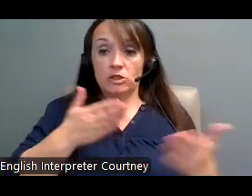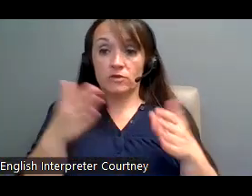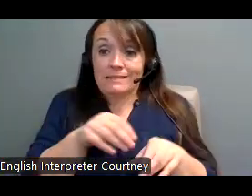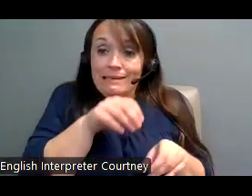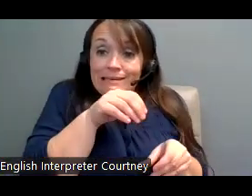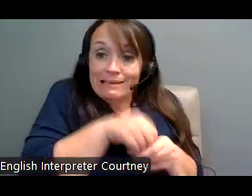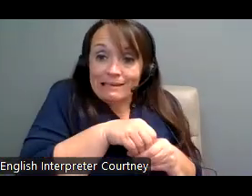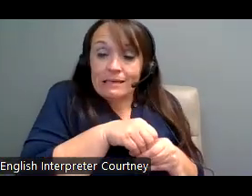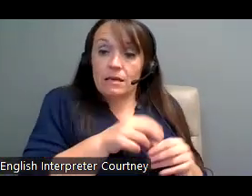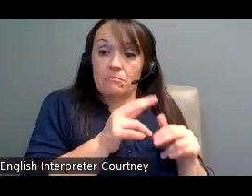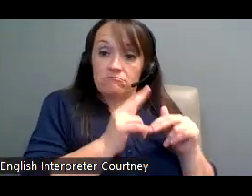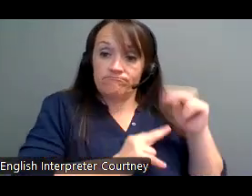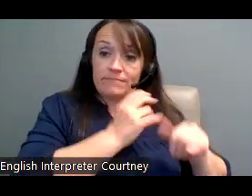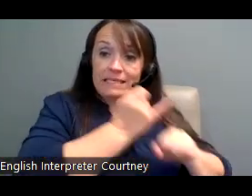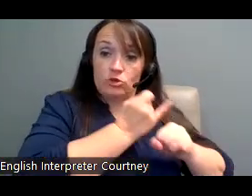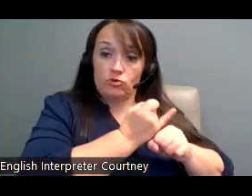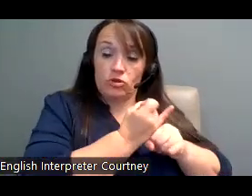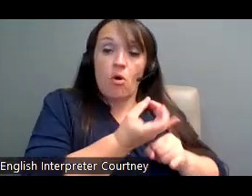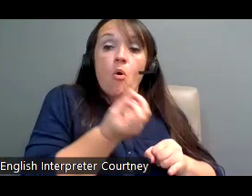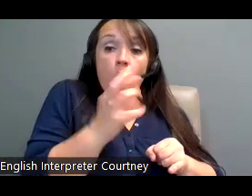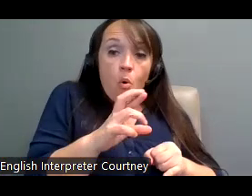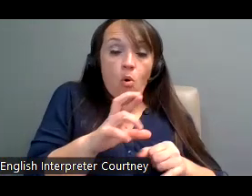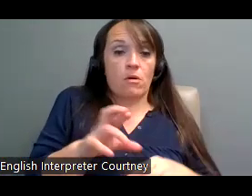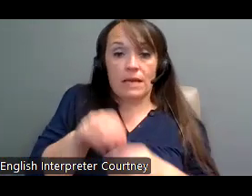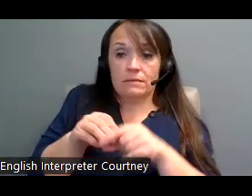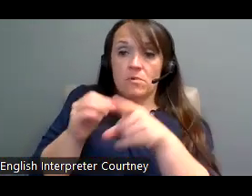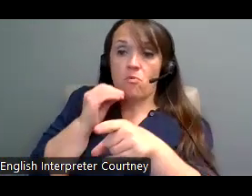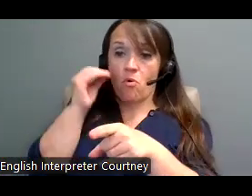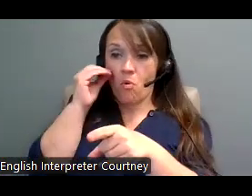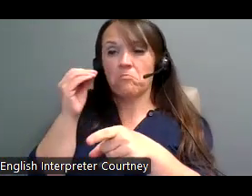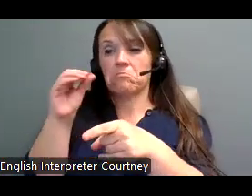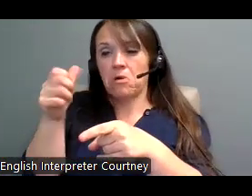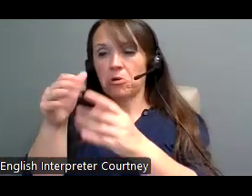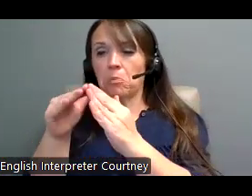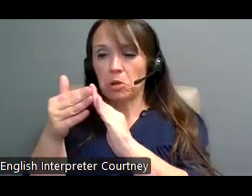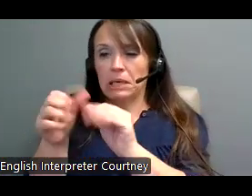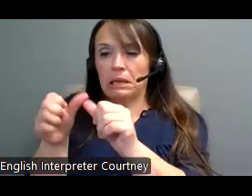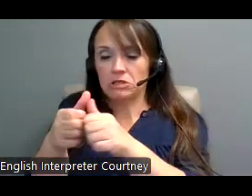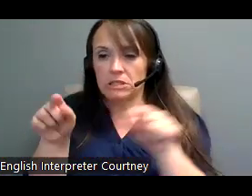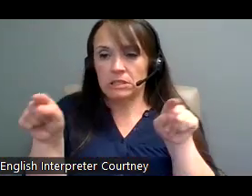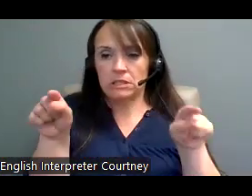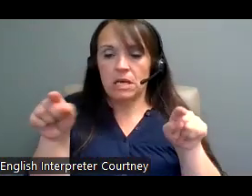of our waivers requires a high level of care. For instance nursing home or what level of care that